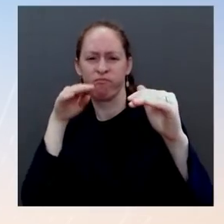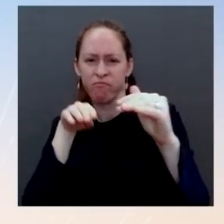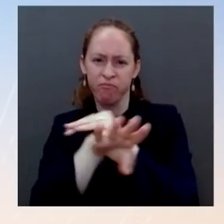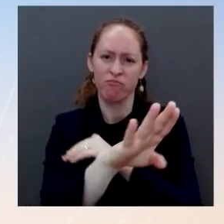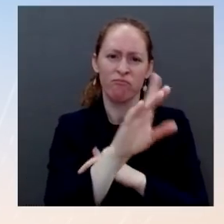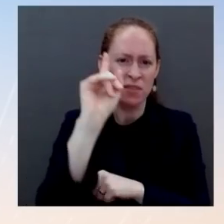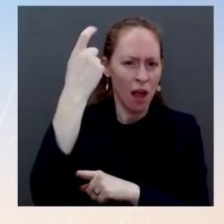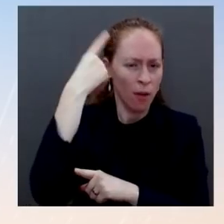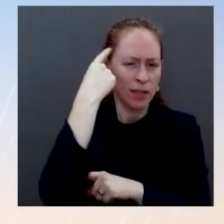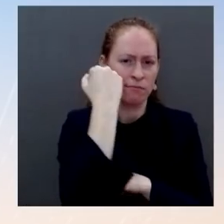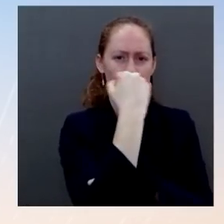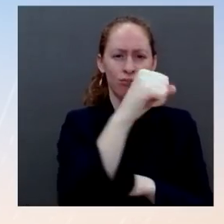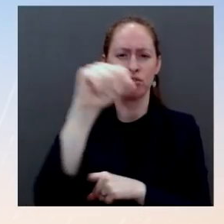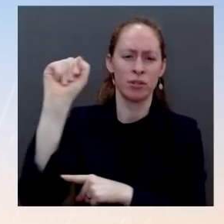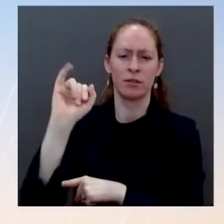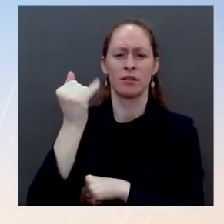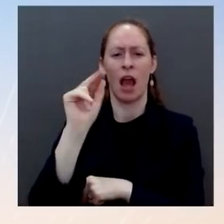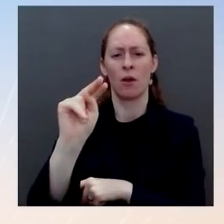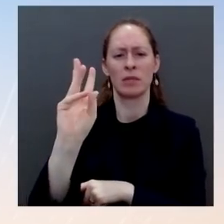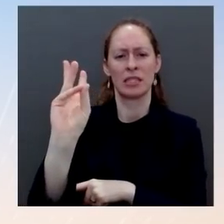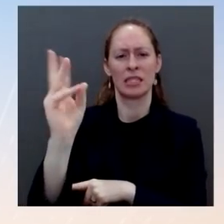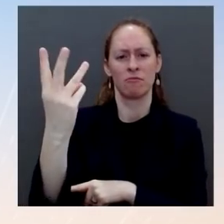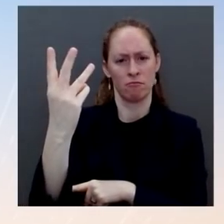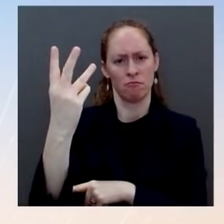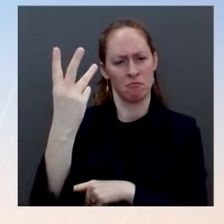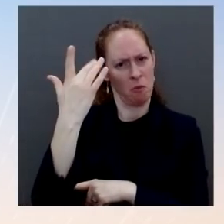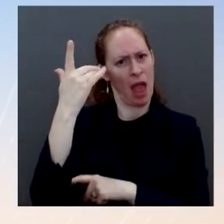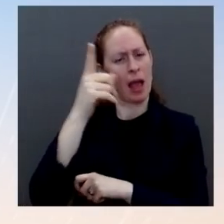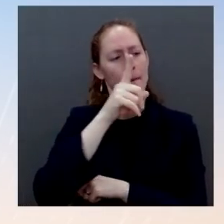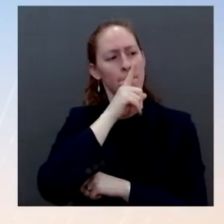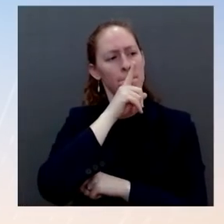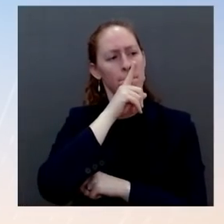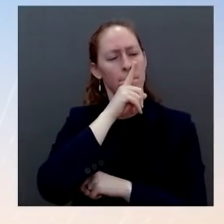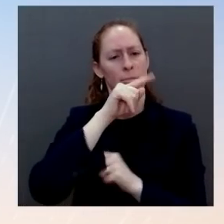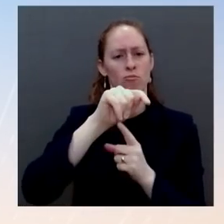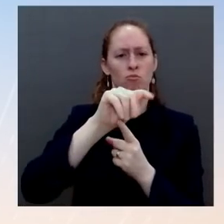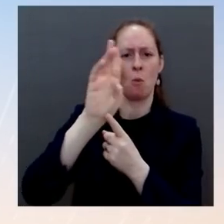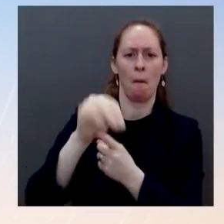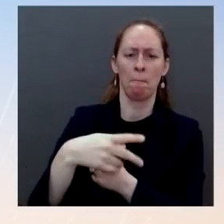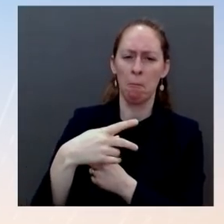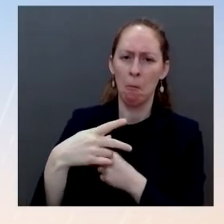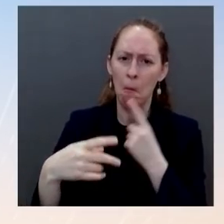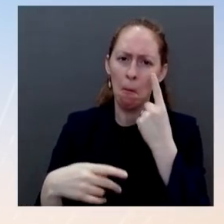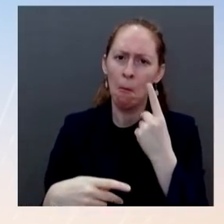I know the President spoke to this himself, but I would say there's only one president in the history of this country